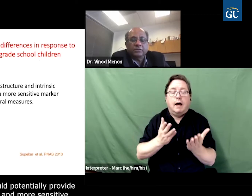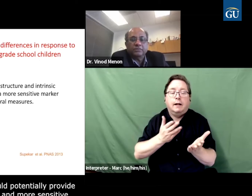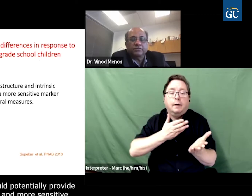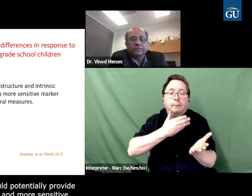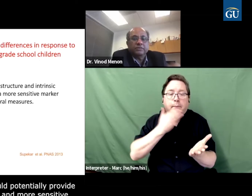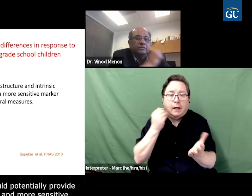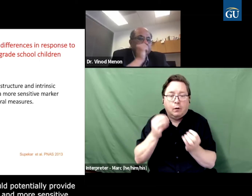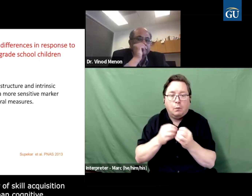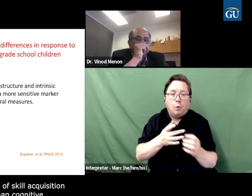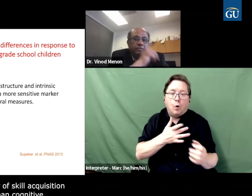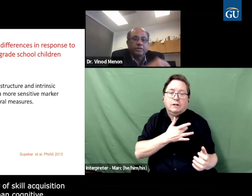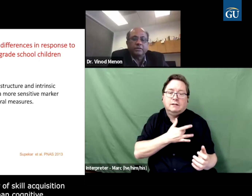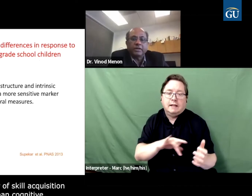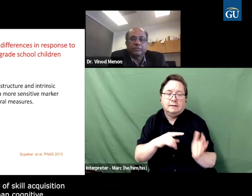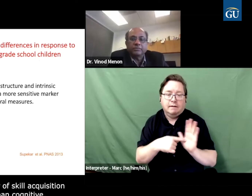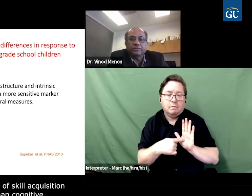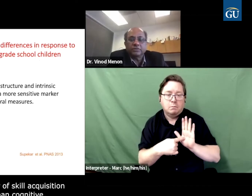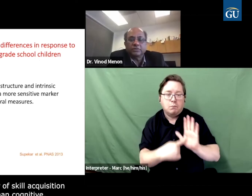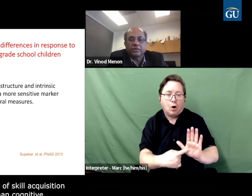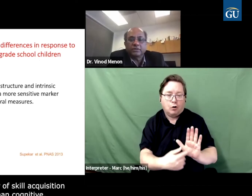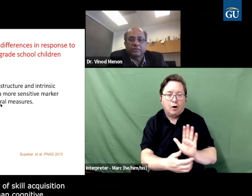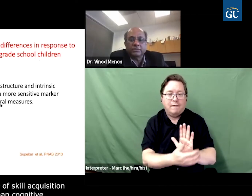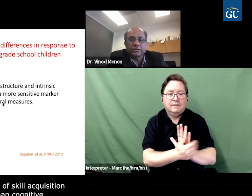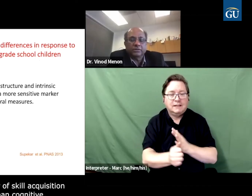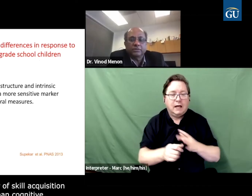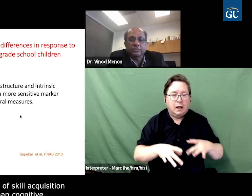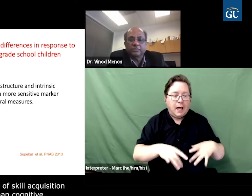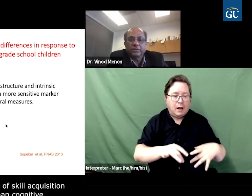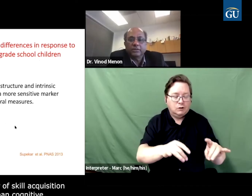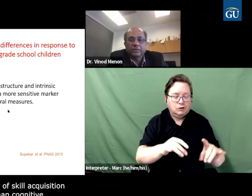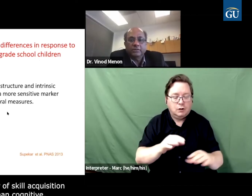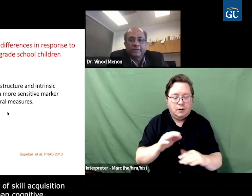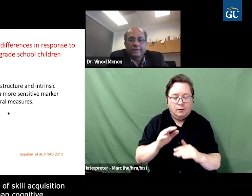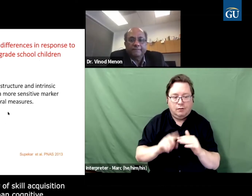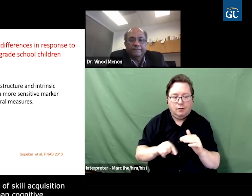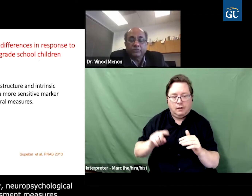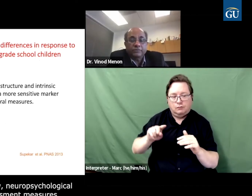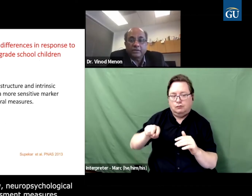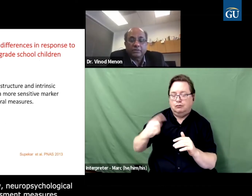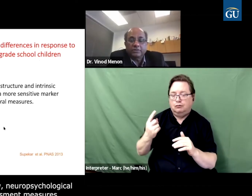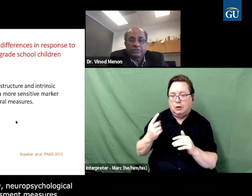and more sensitive marker of skill